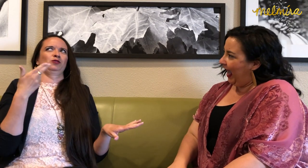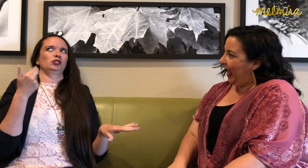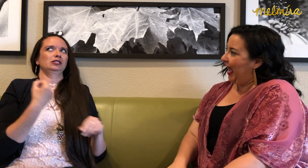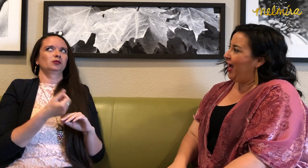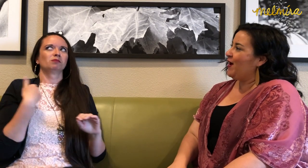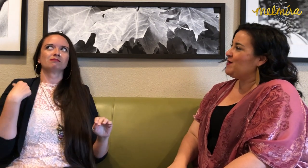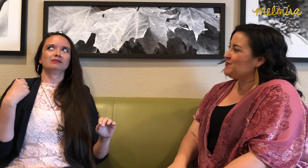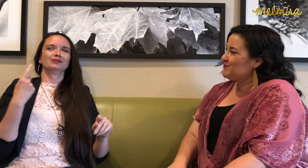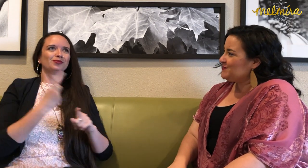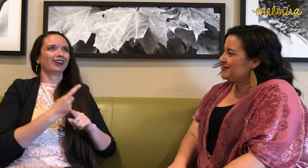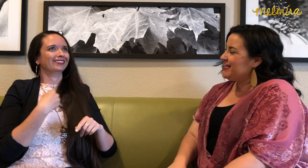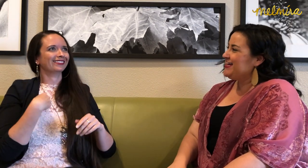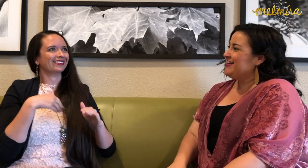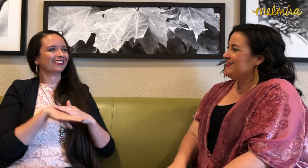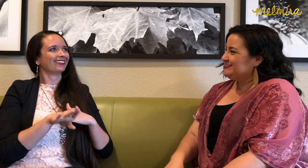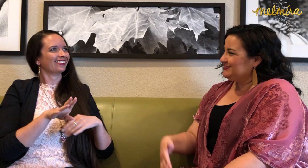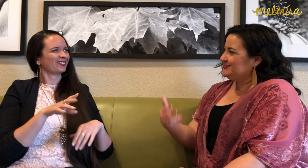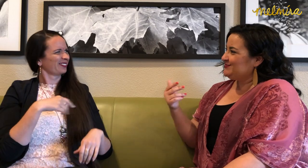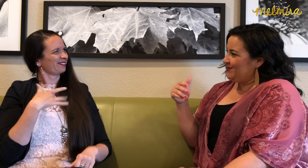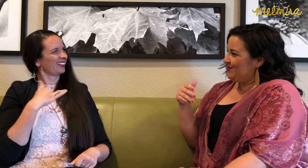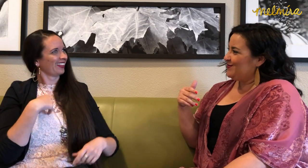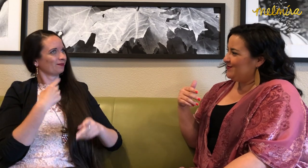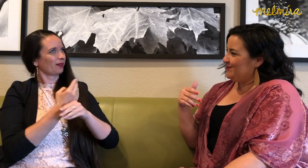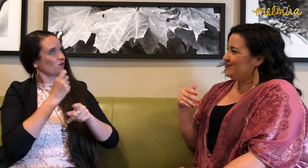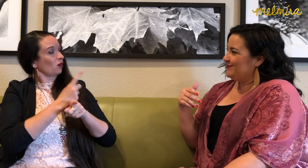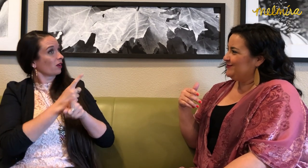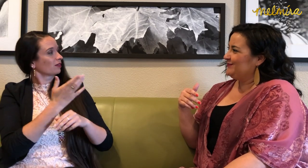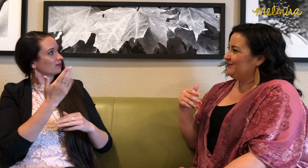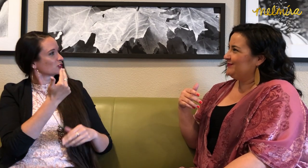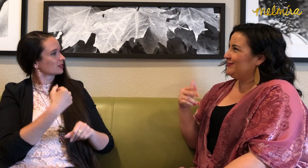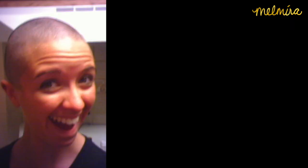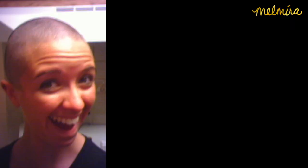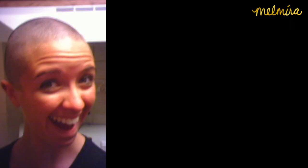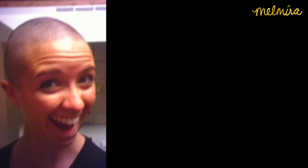13 years ago... I think I'm right. Yes, right, 13 years ago.